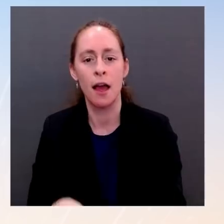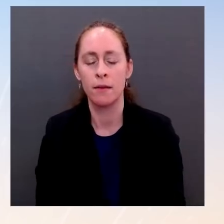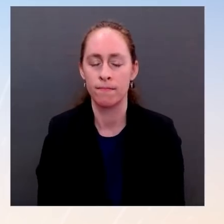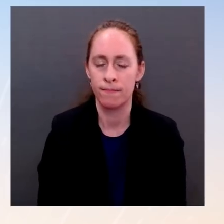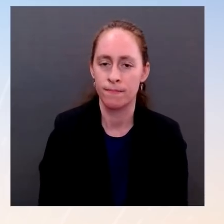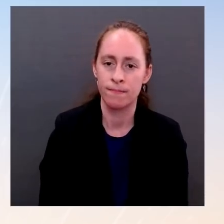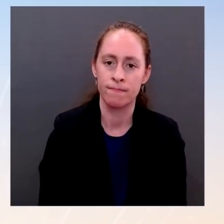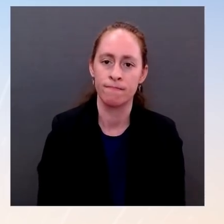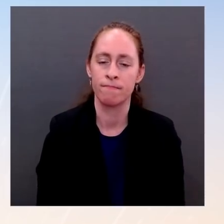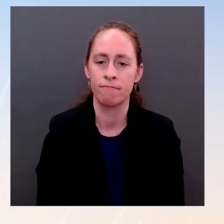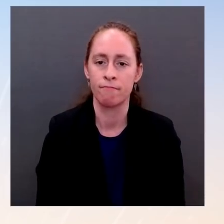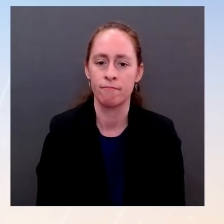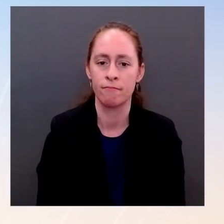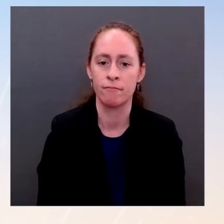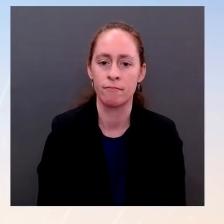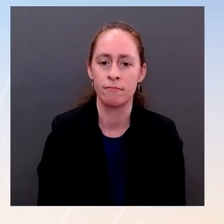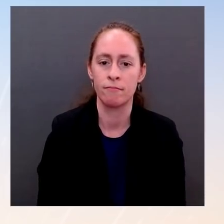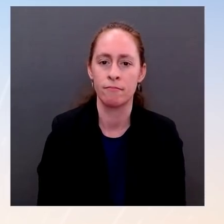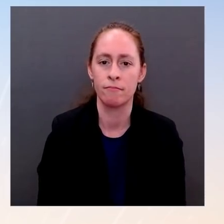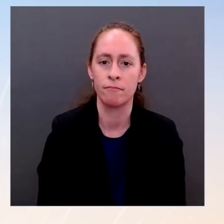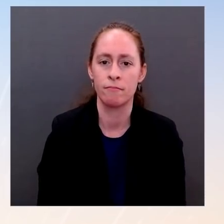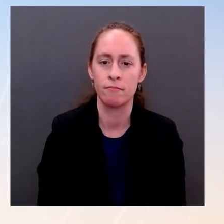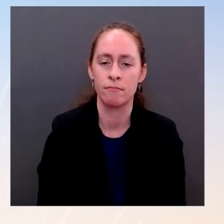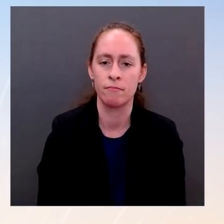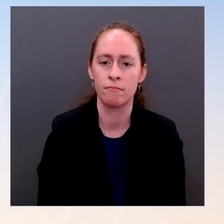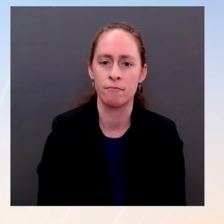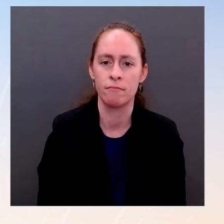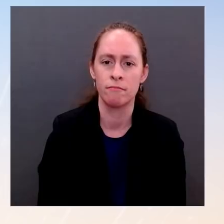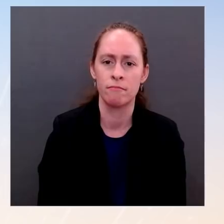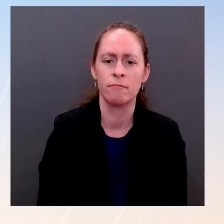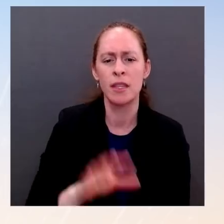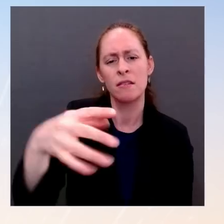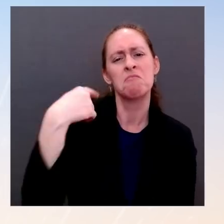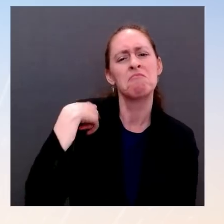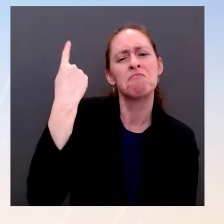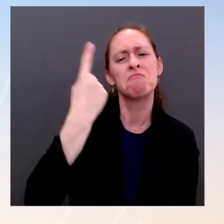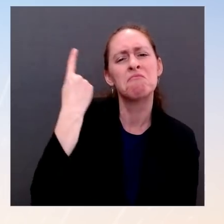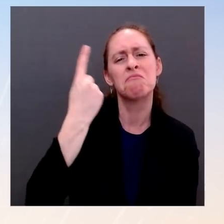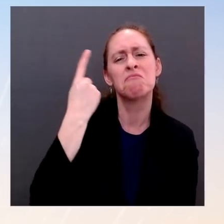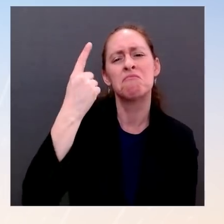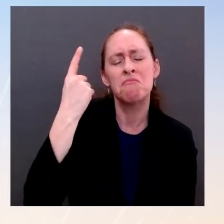have said now for months that sanctions will be swift and severe, and they will be